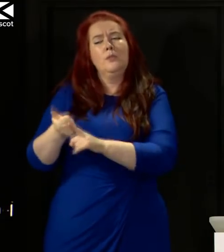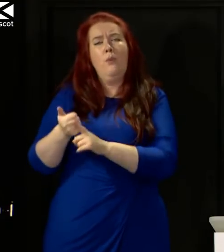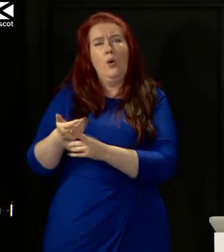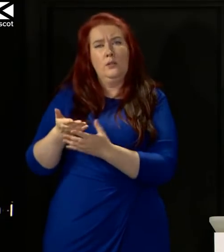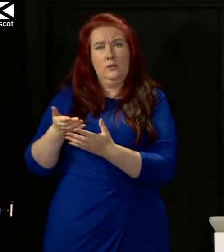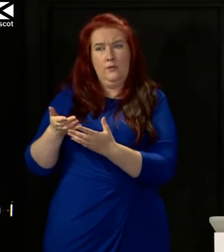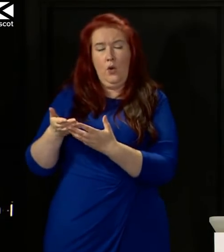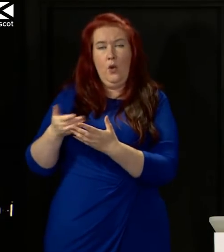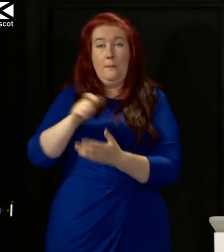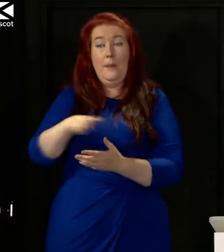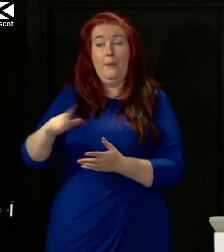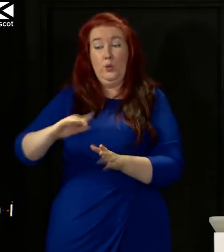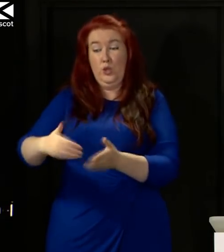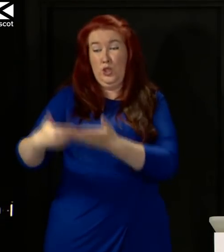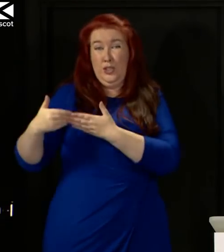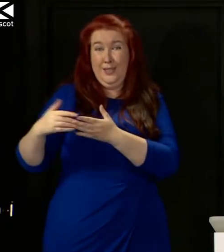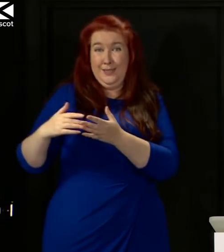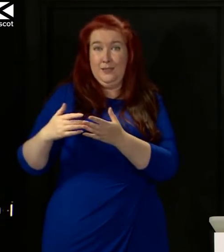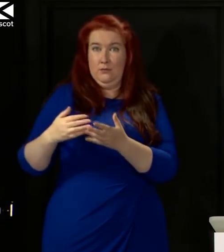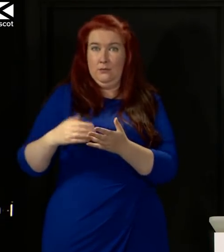is also of course being maintained.